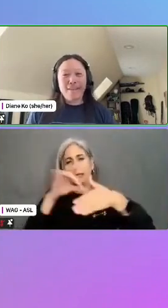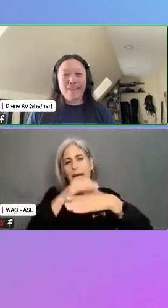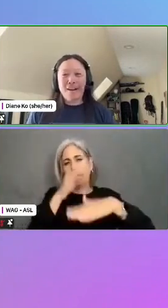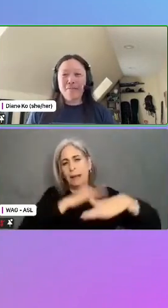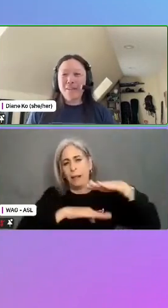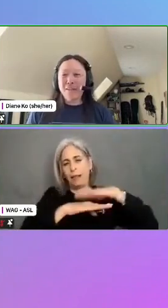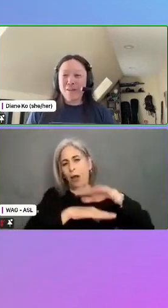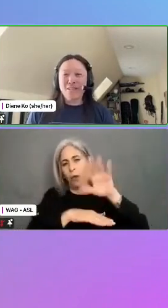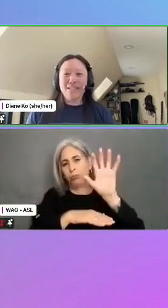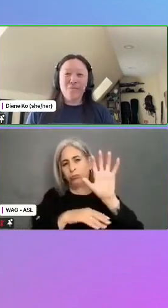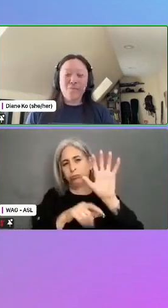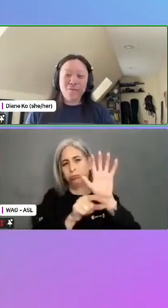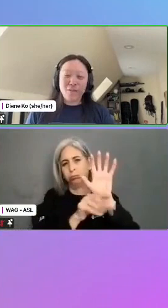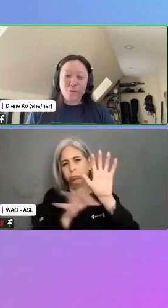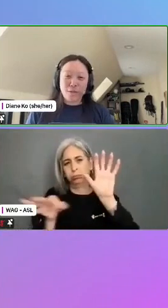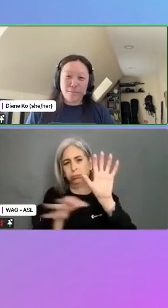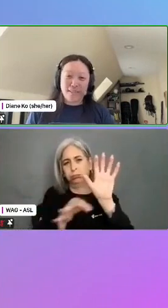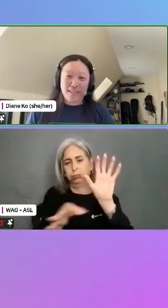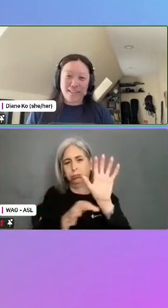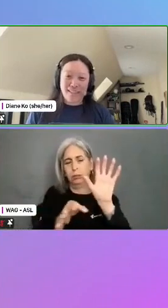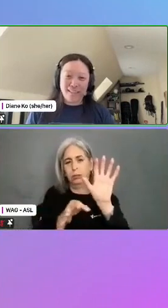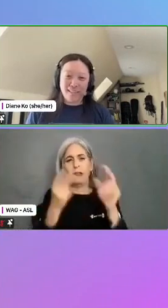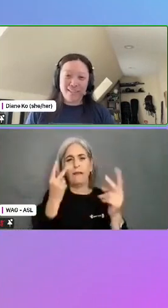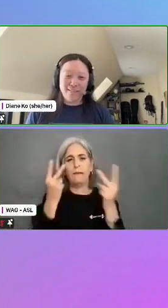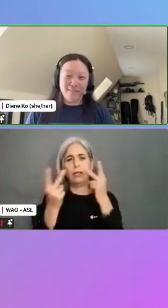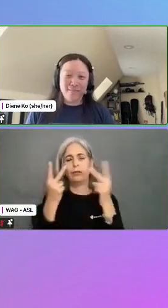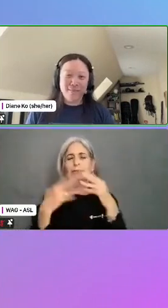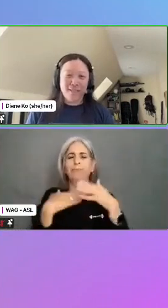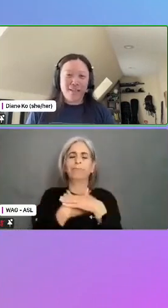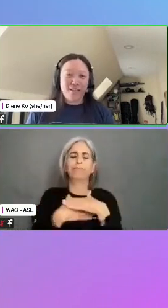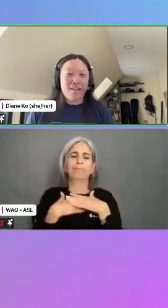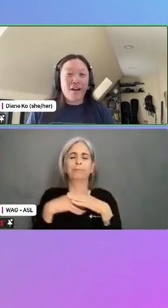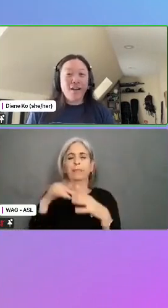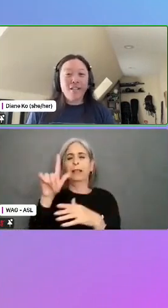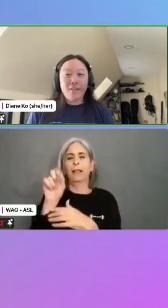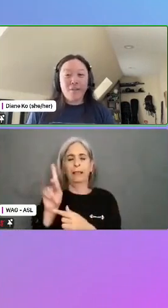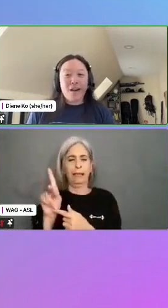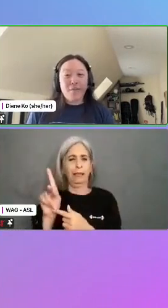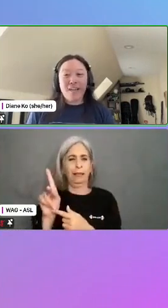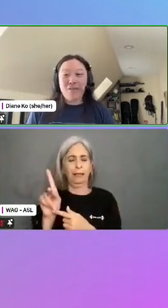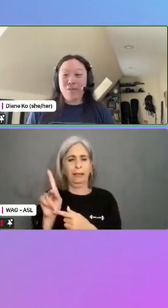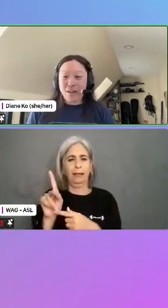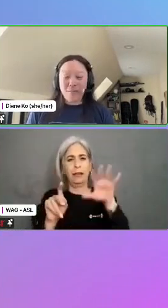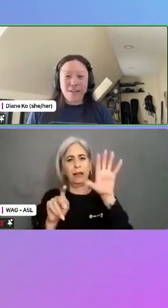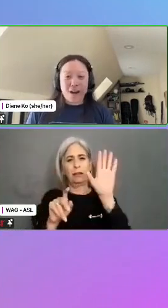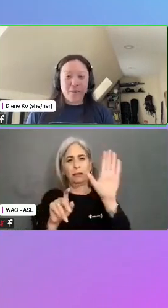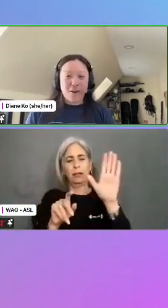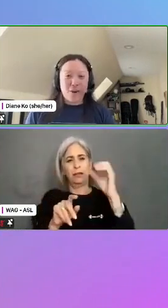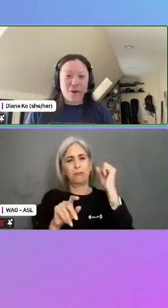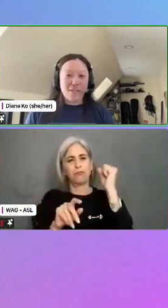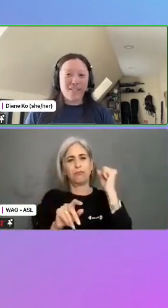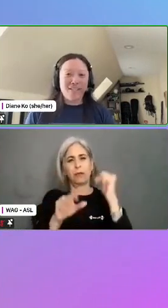form, we can now do a similar approach to getting a ref using the use ref column.